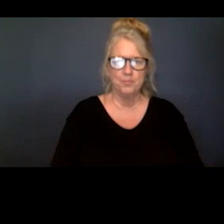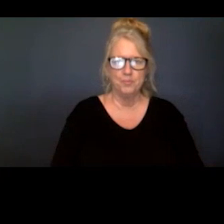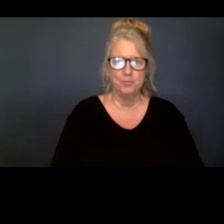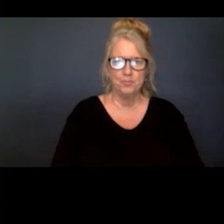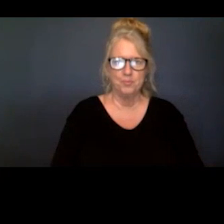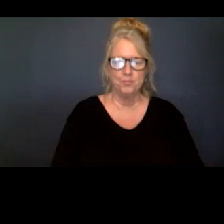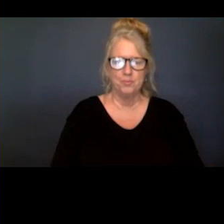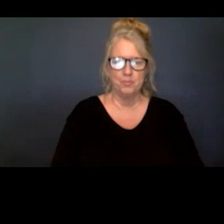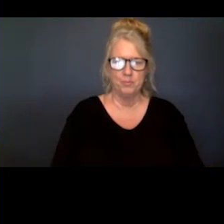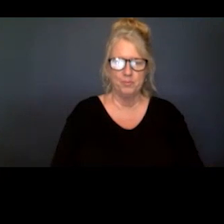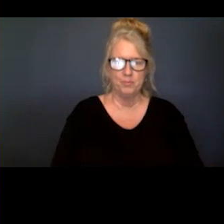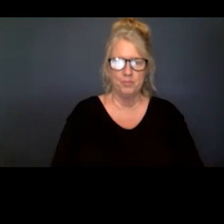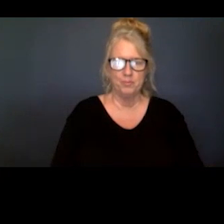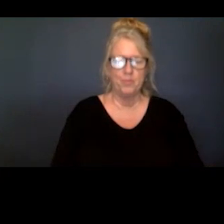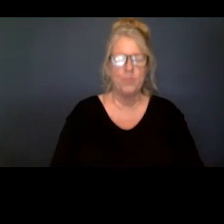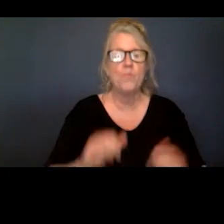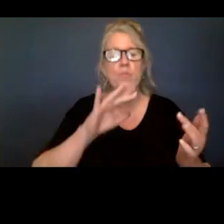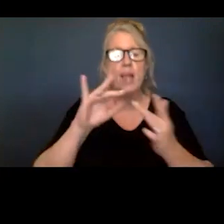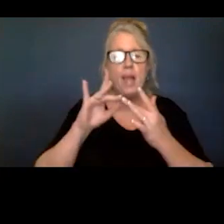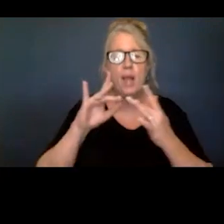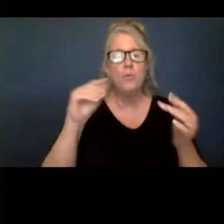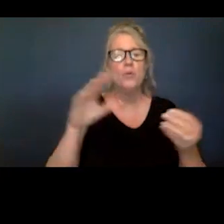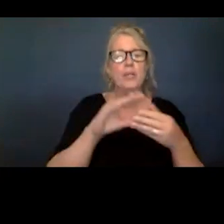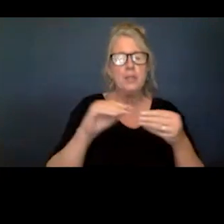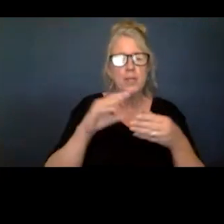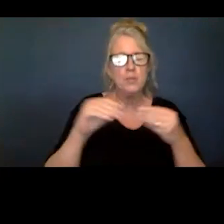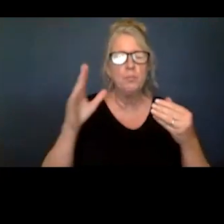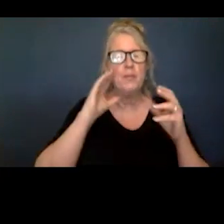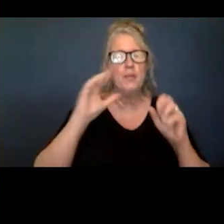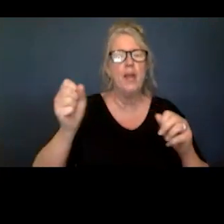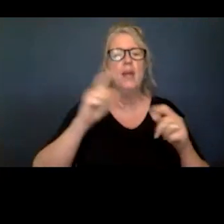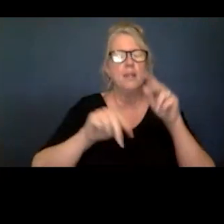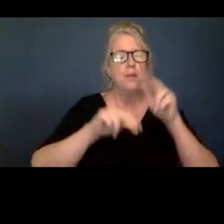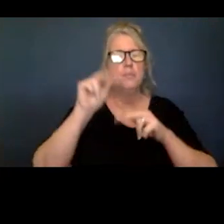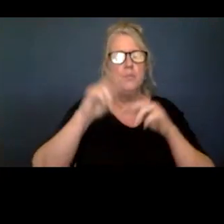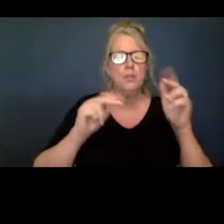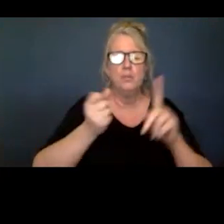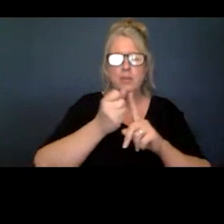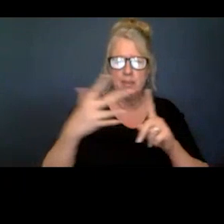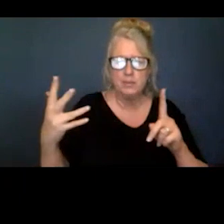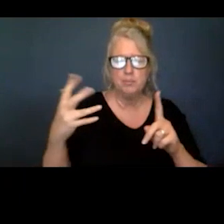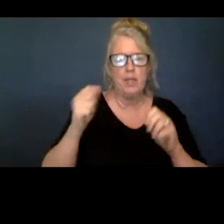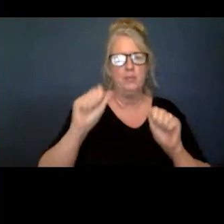[Rachel Romeo] Outreach and Messaging to Build and Expand Partnerships. Hello and